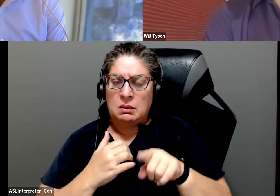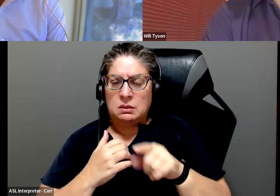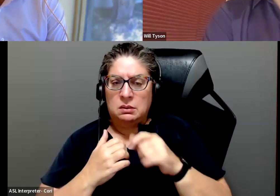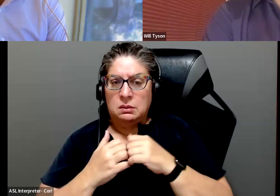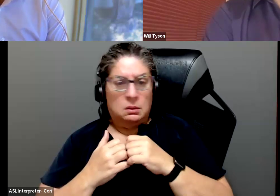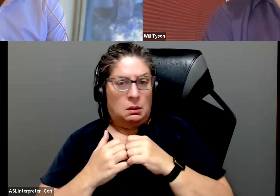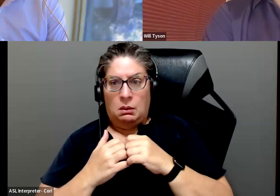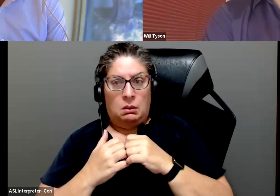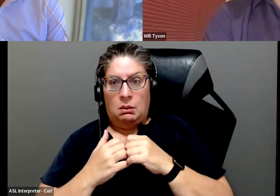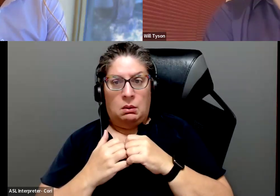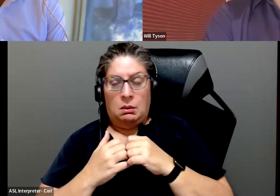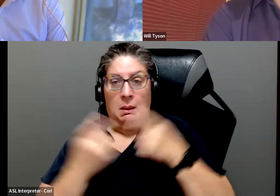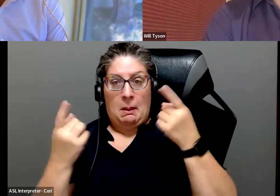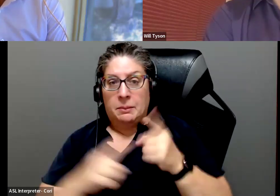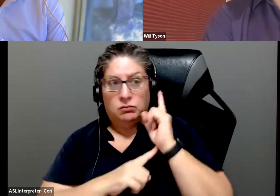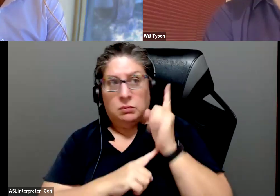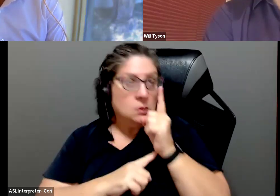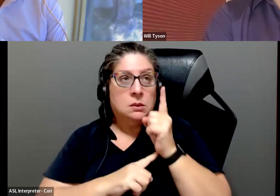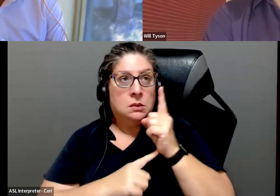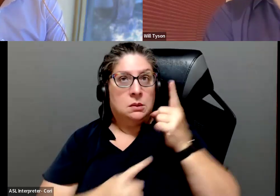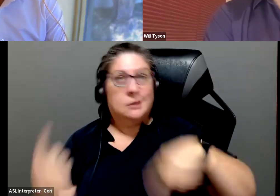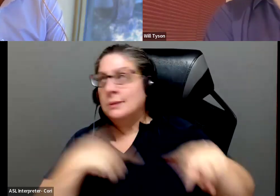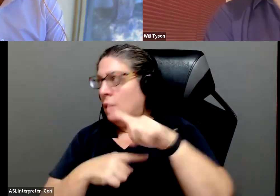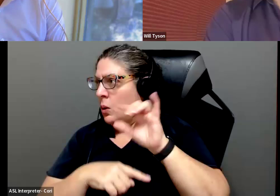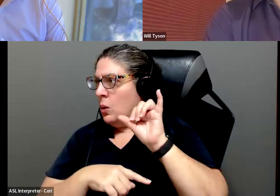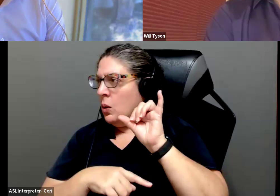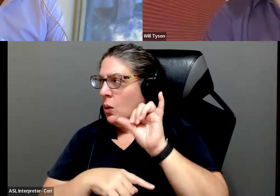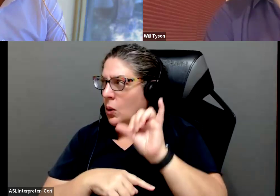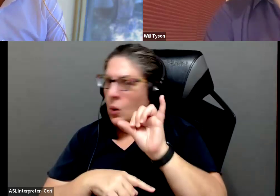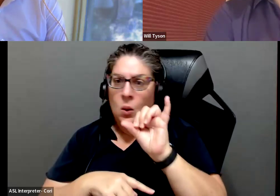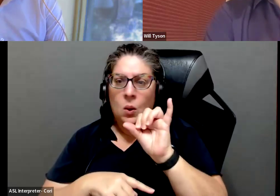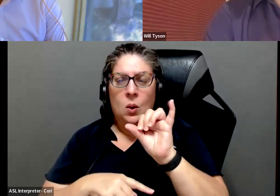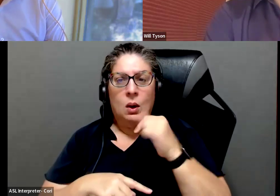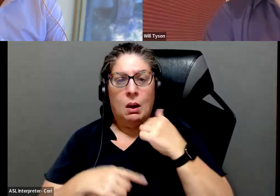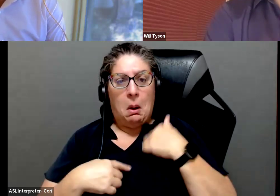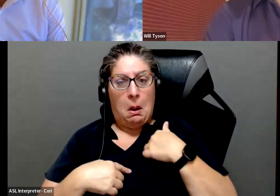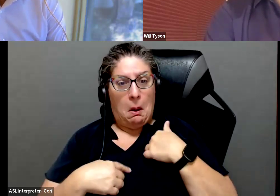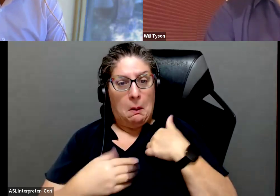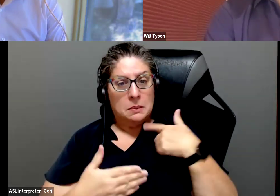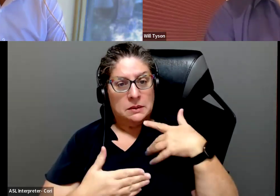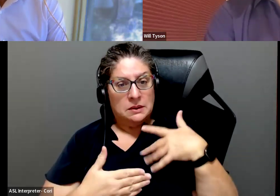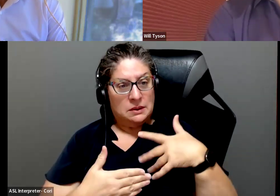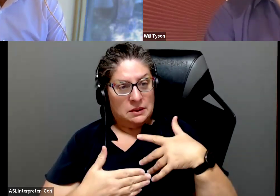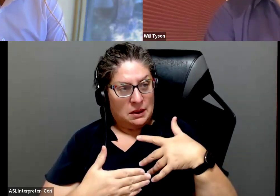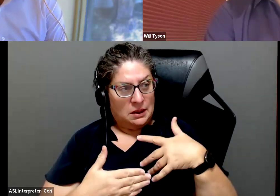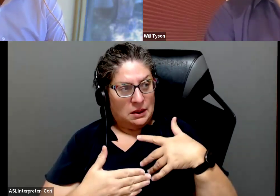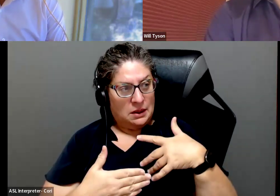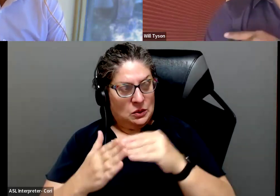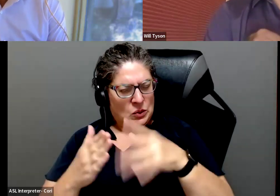It kind of just came full circle I'm studying students who made